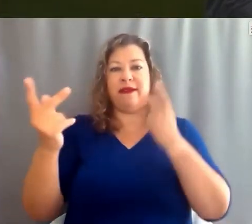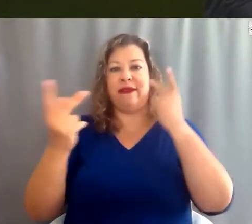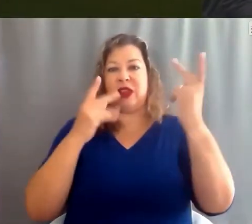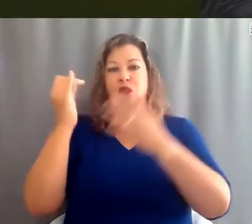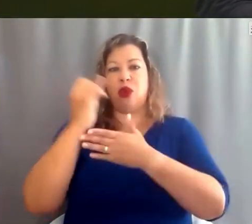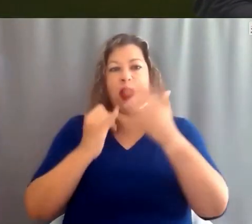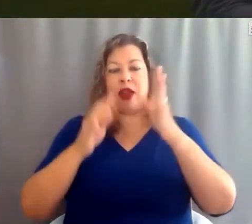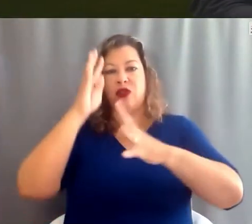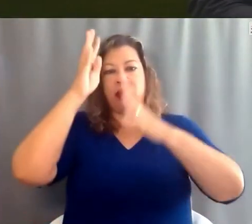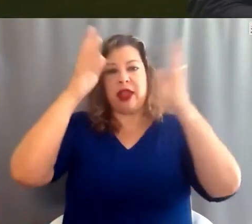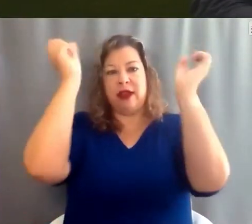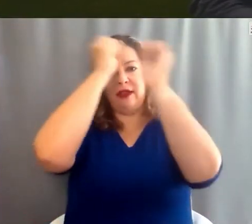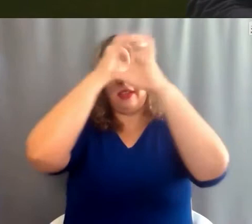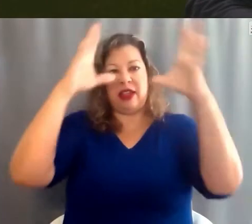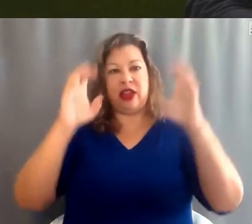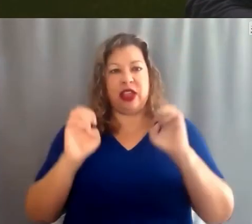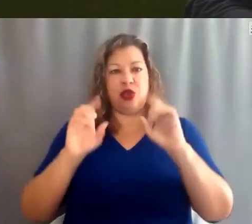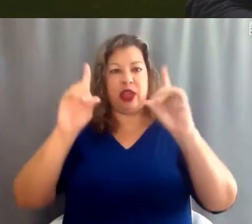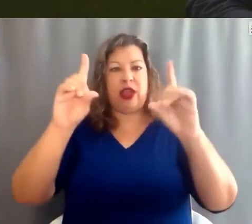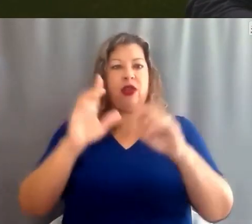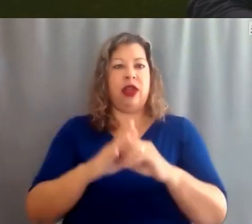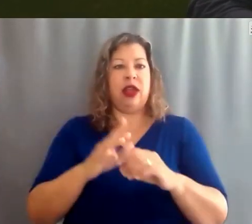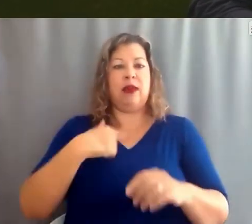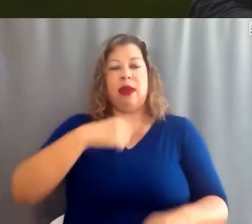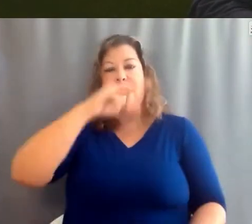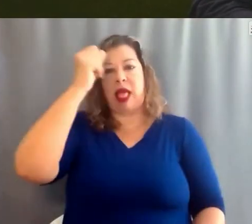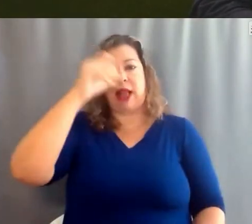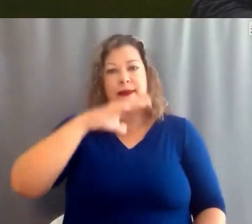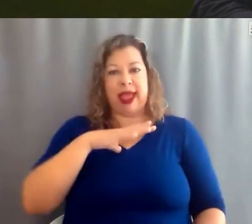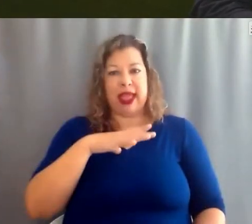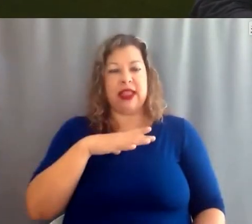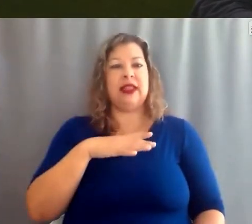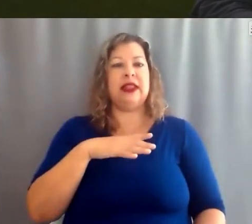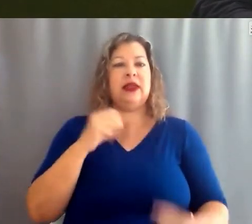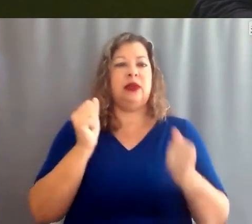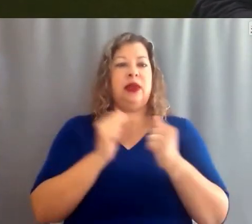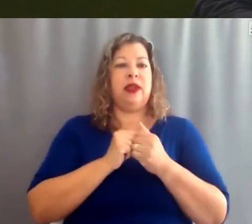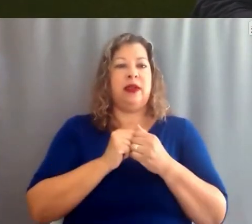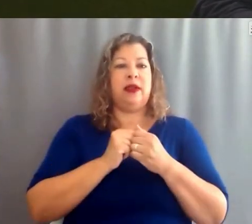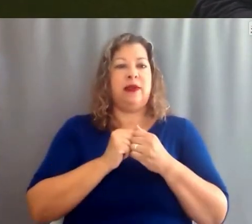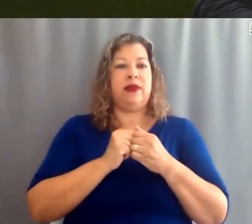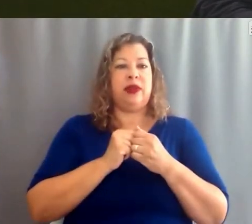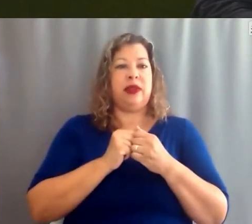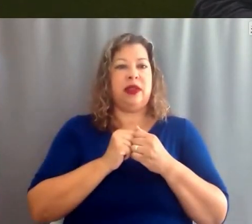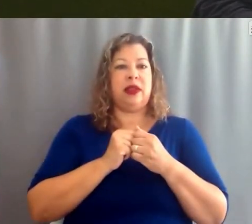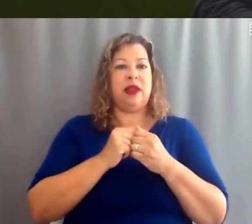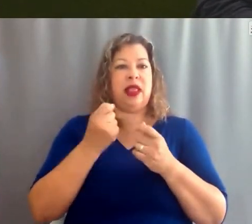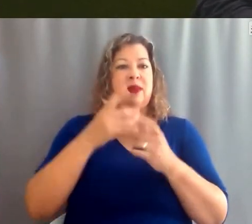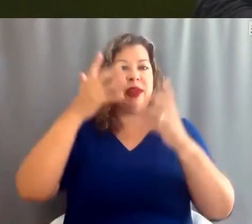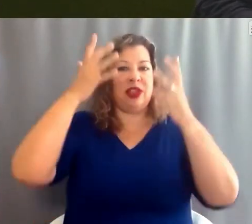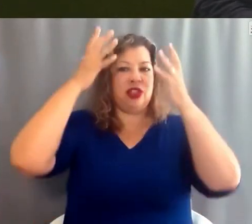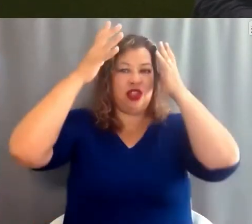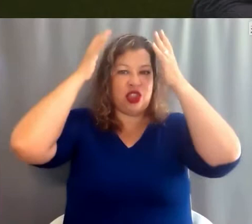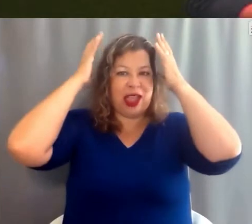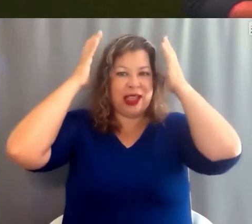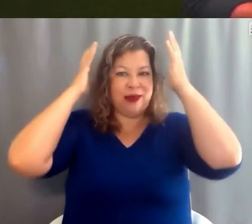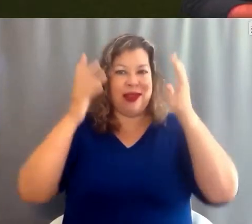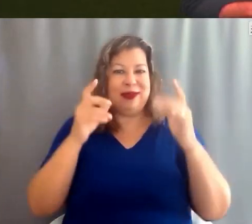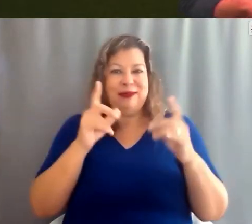I'm a Black male, with a shaggy wave, because my barber is out of town.